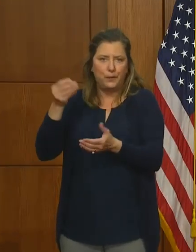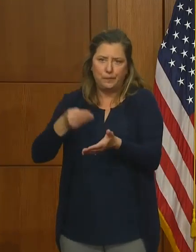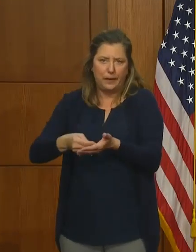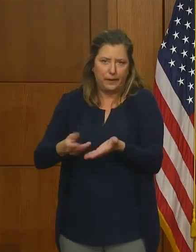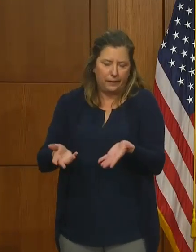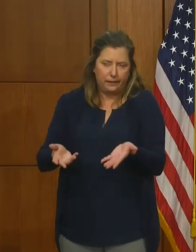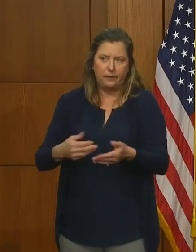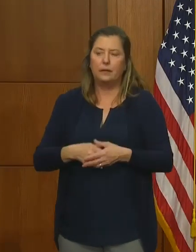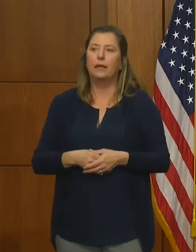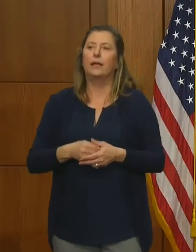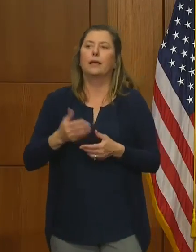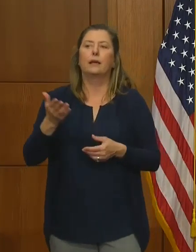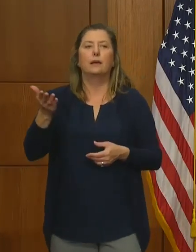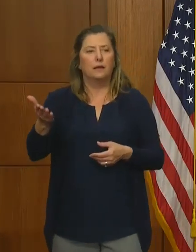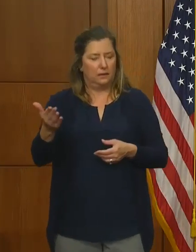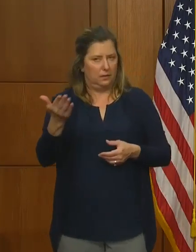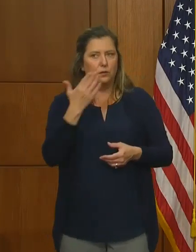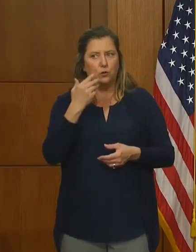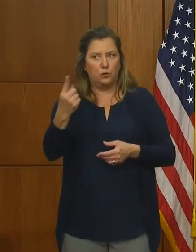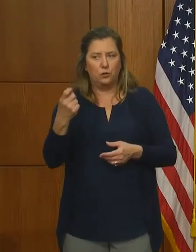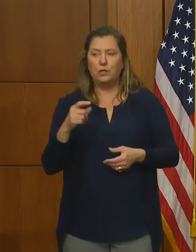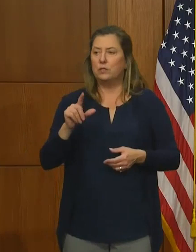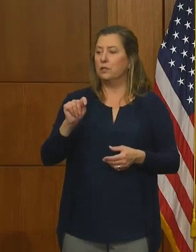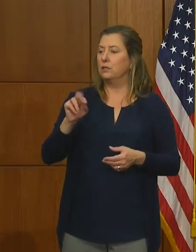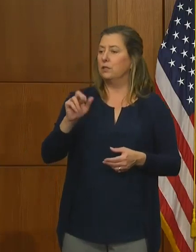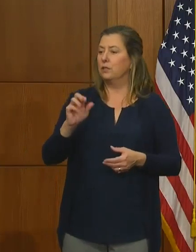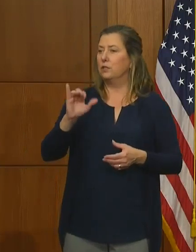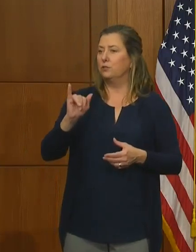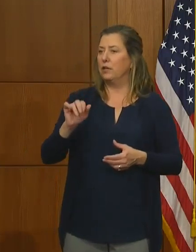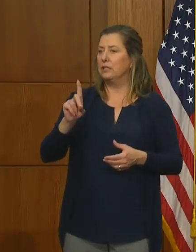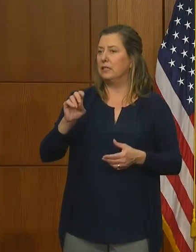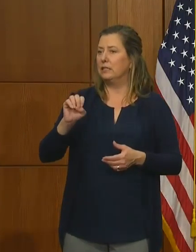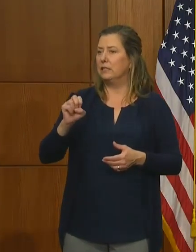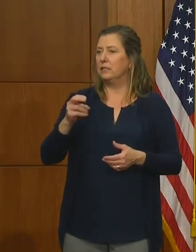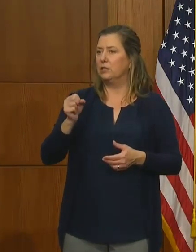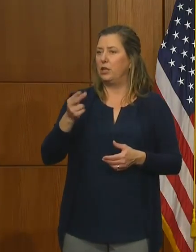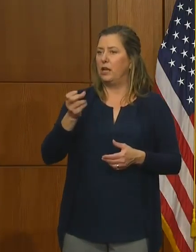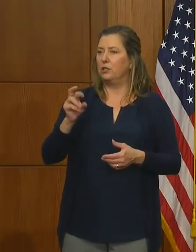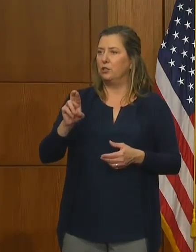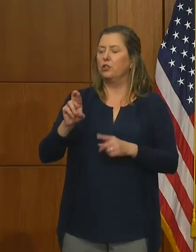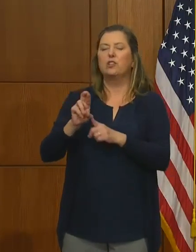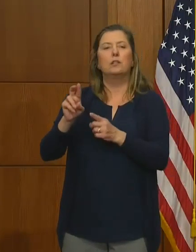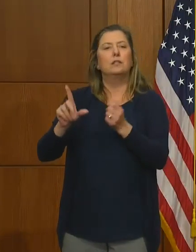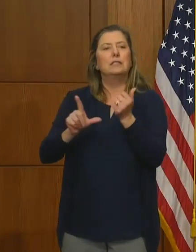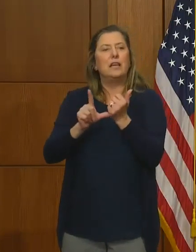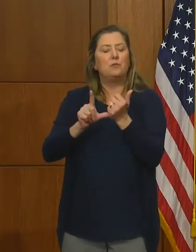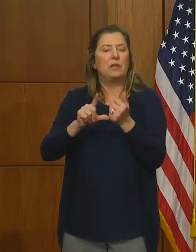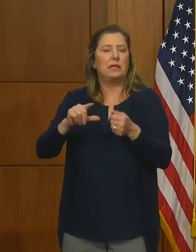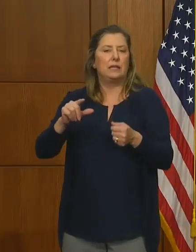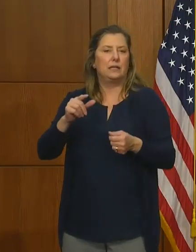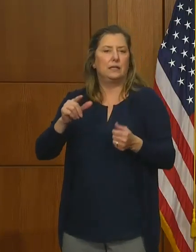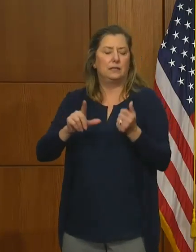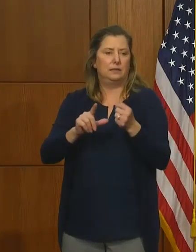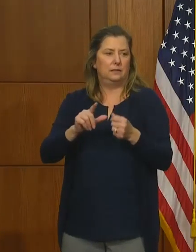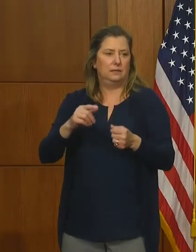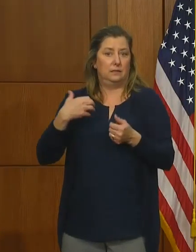PROBABLY. NEVER GOT TO SEE THAT. YES THE GREAT GREAT QUESTIONS AND- TRACY TO SHAVE